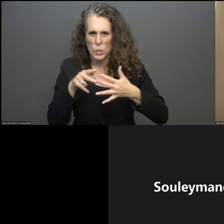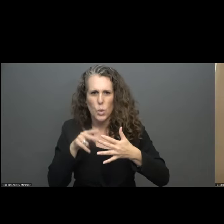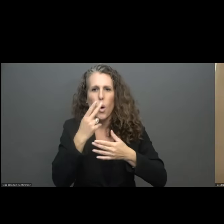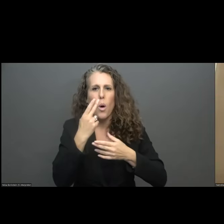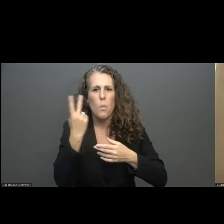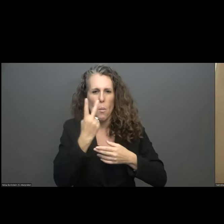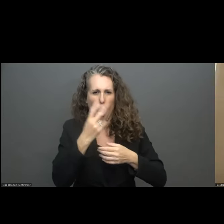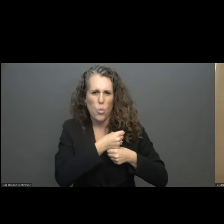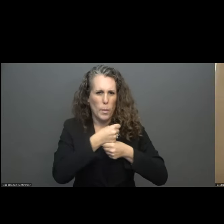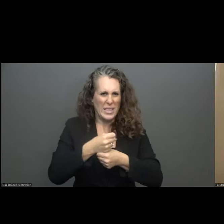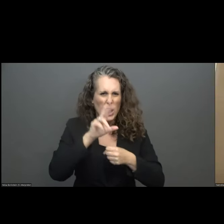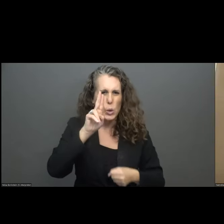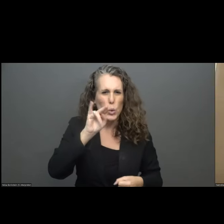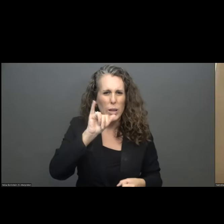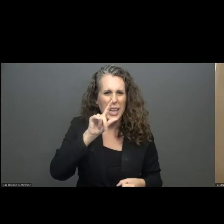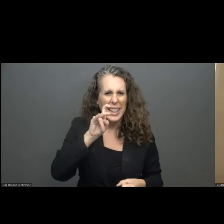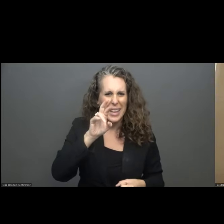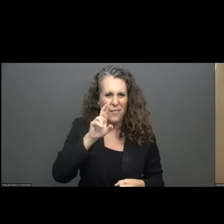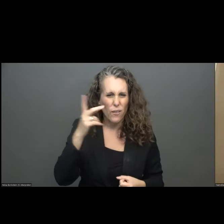West. 15:00:06 Look Mr Ola in mobile, director of